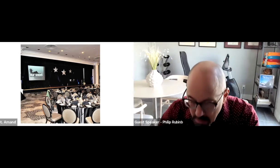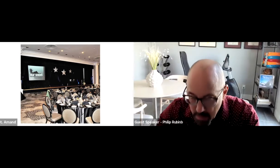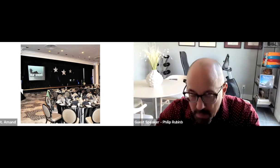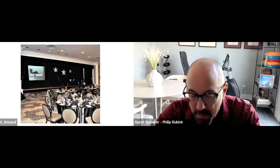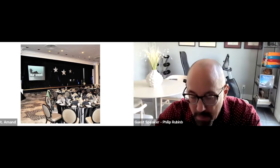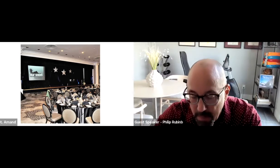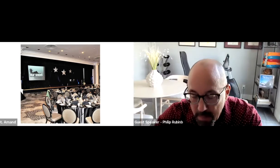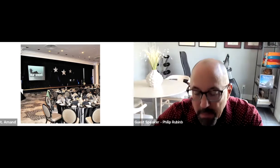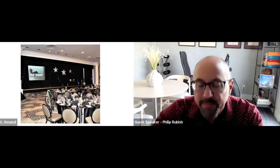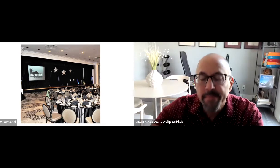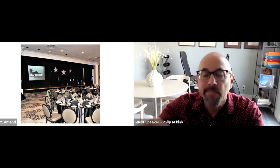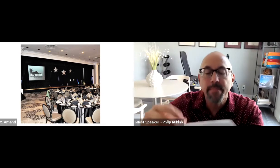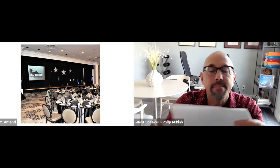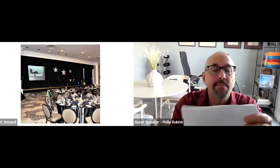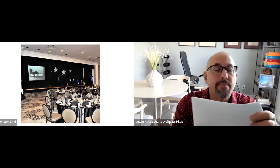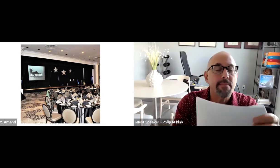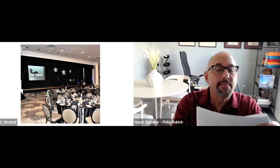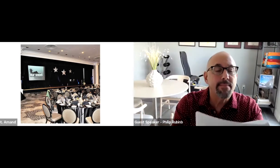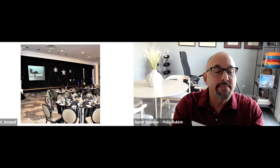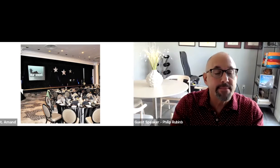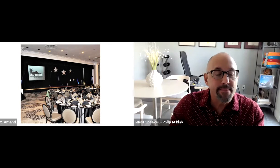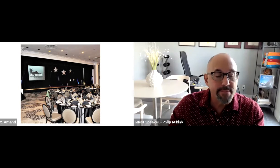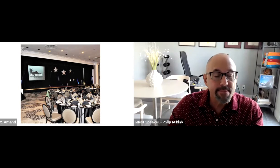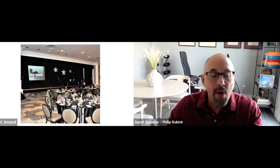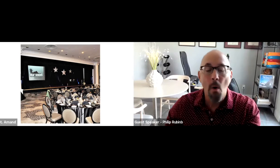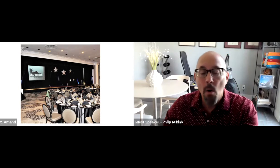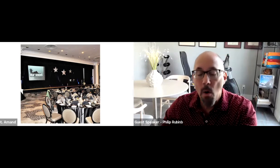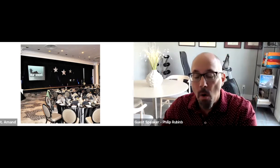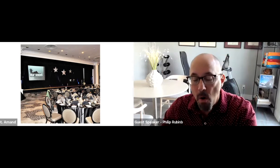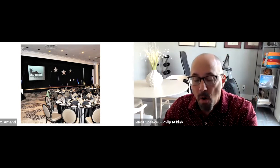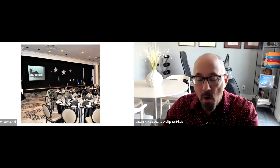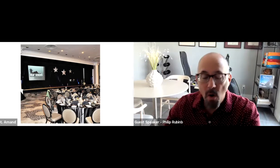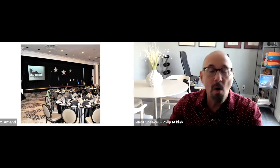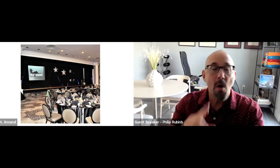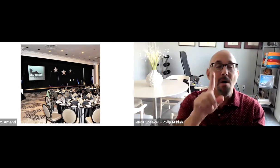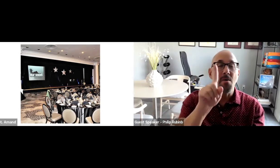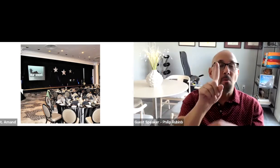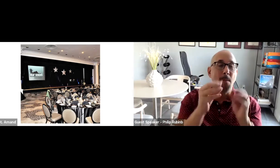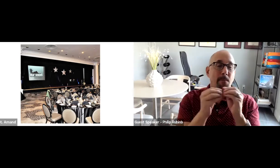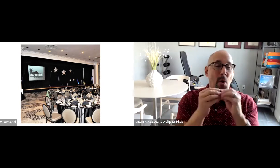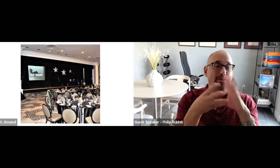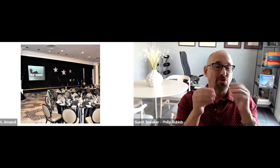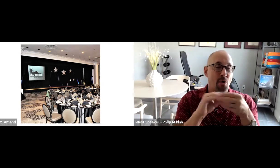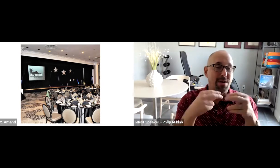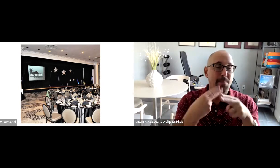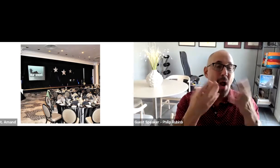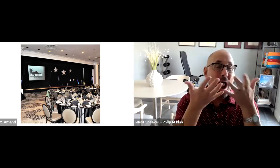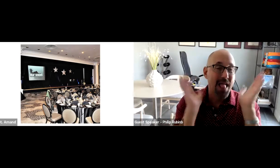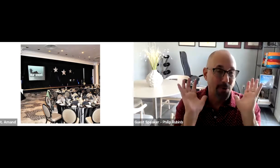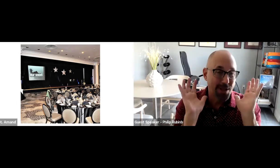So he did such an amazing job, as I said. Let's see. What else do I have here?